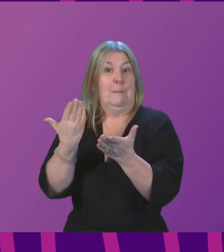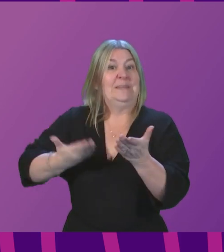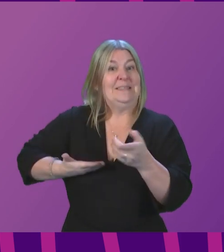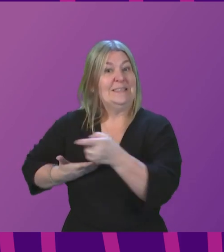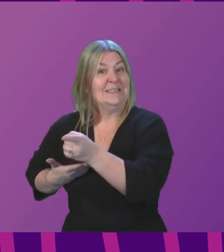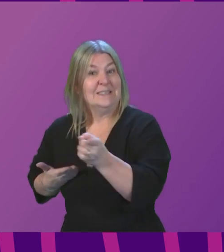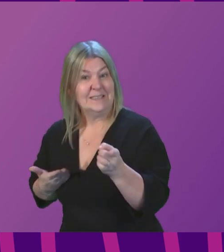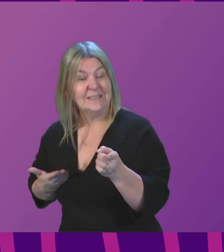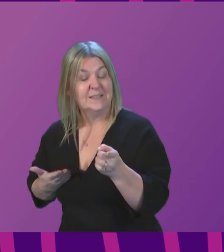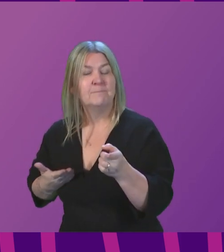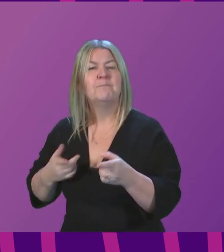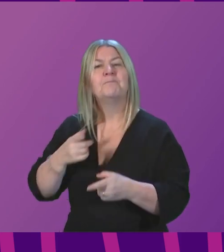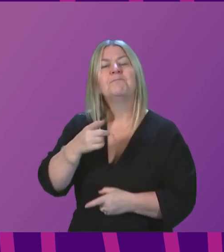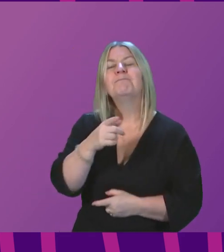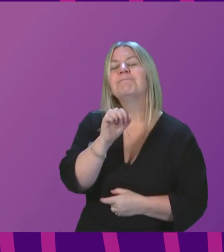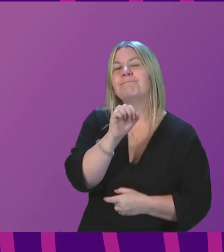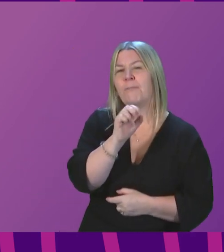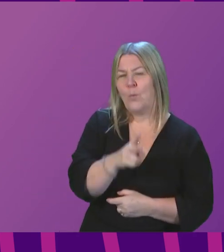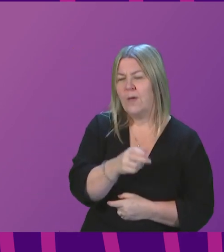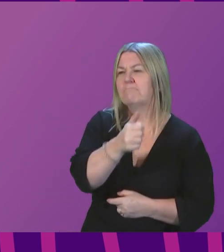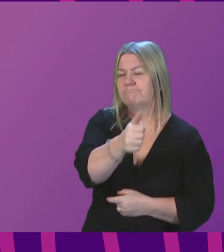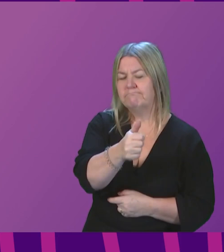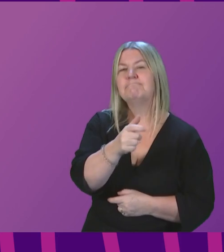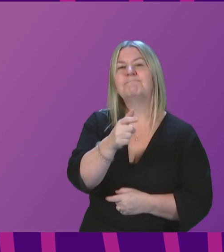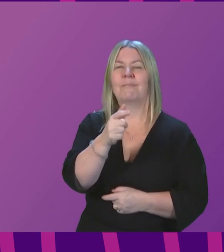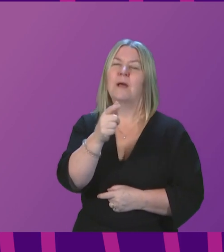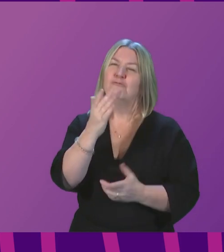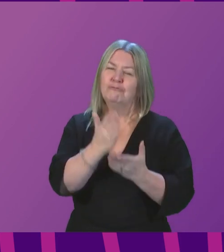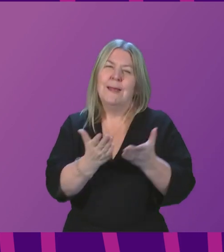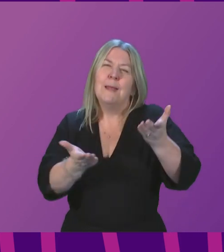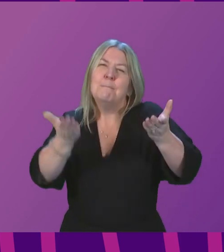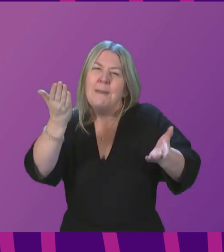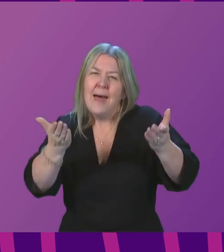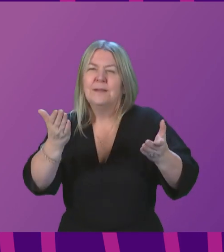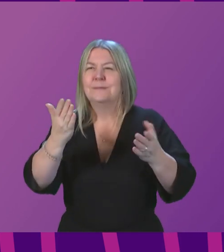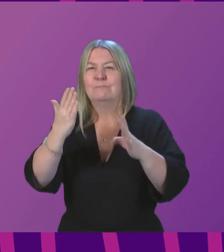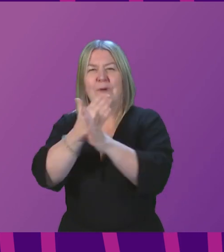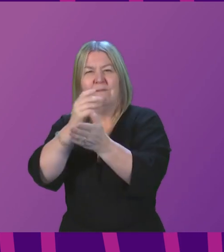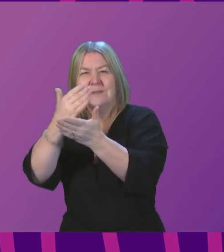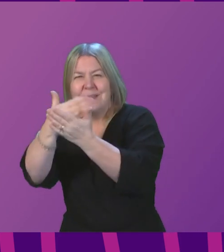of provision in care home places between the public and private sectors has not changed markedly over the past decade.